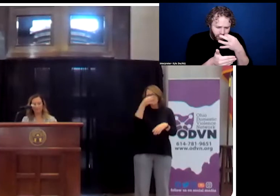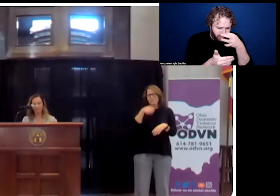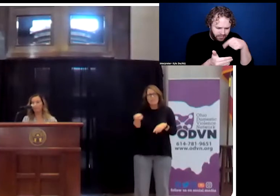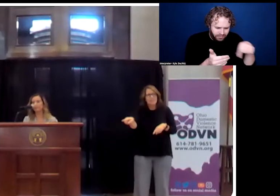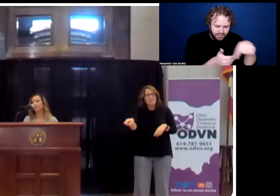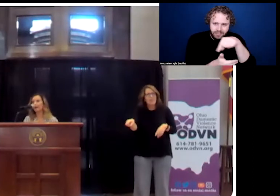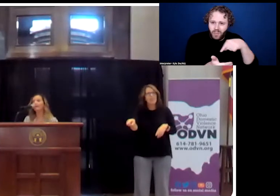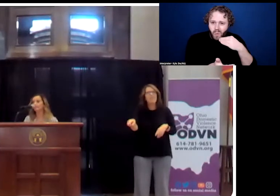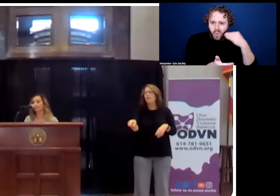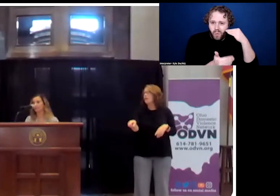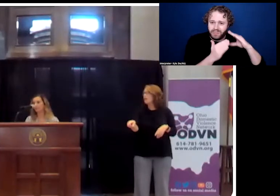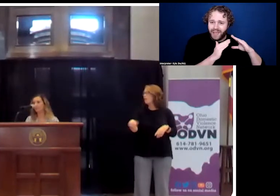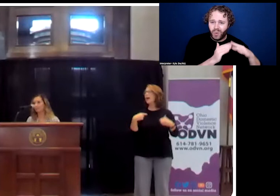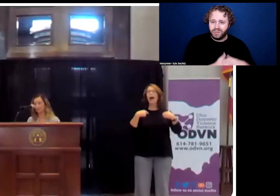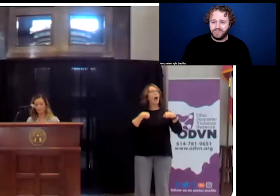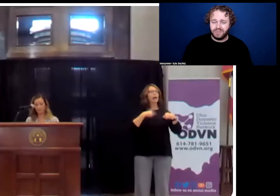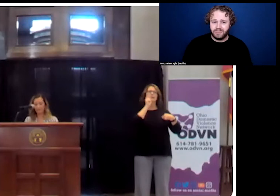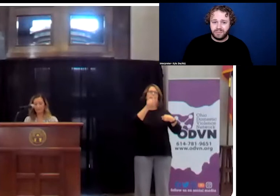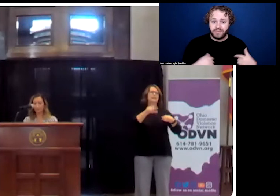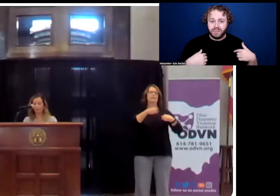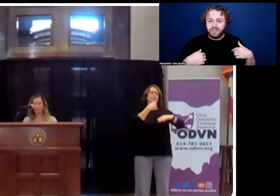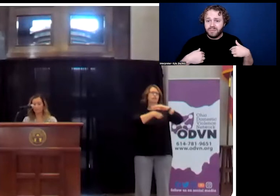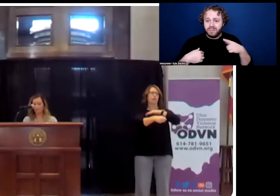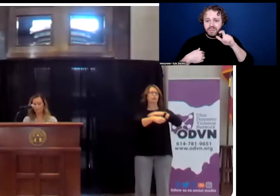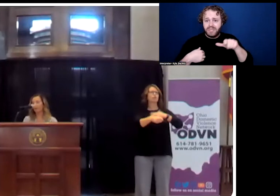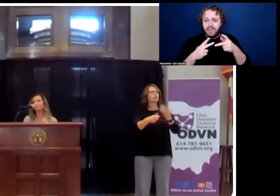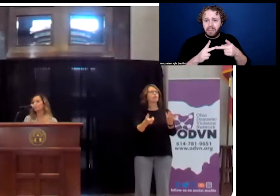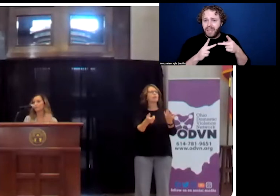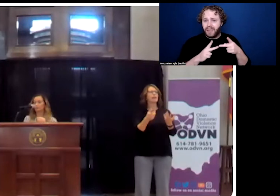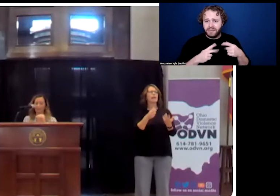Now, granted, I didn't need a place to go. I don't believe it would have helped me either way.